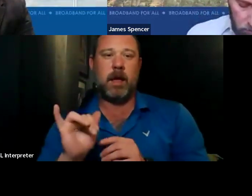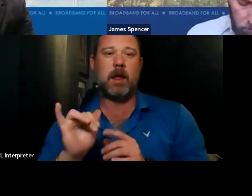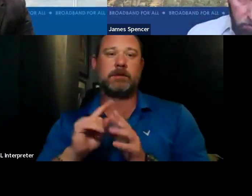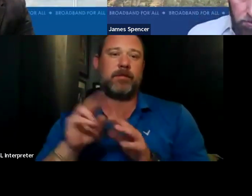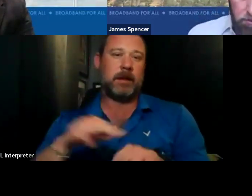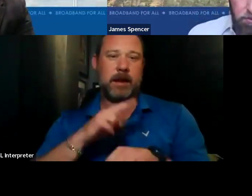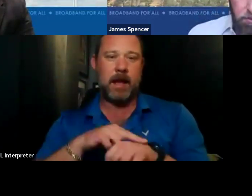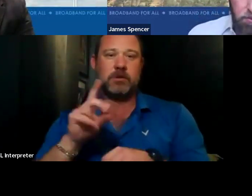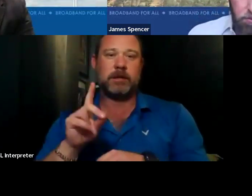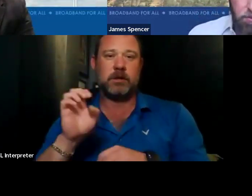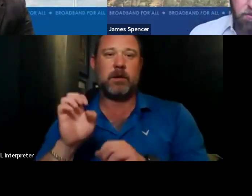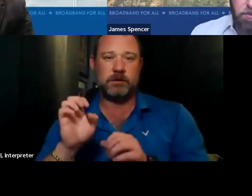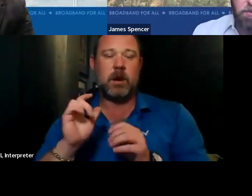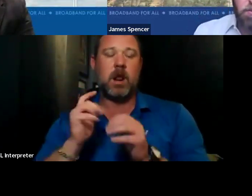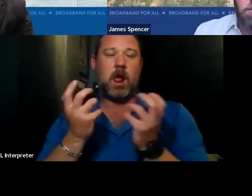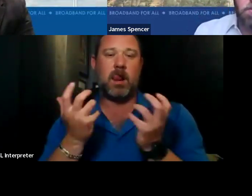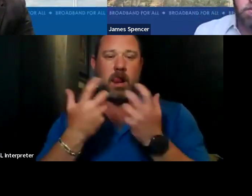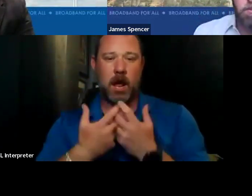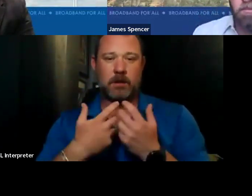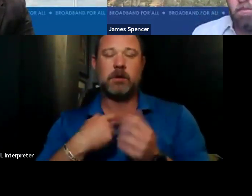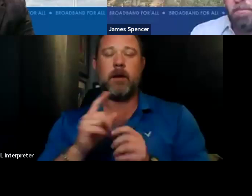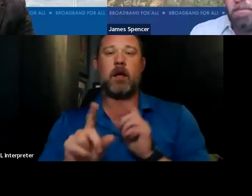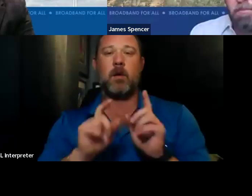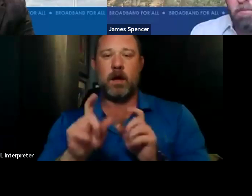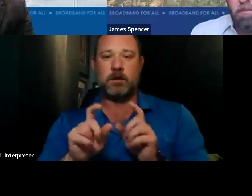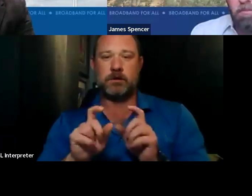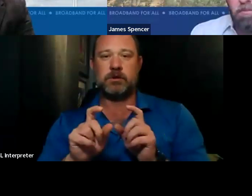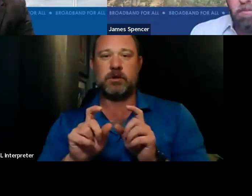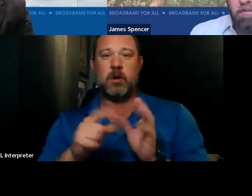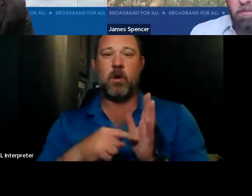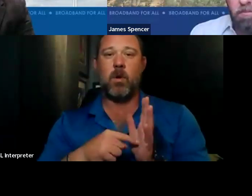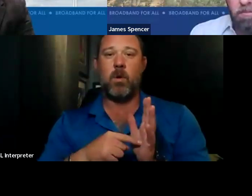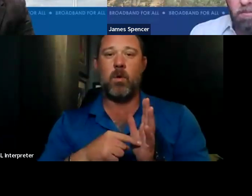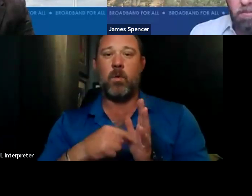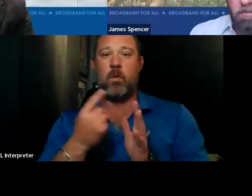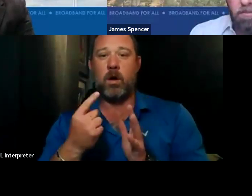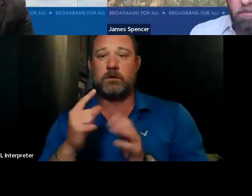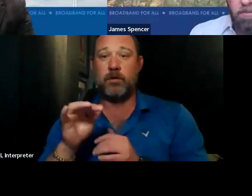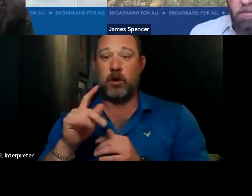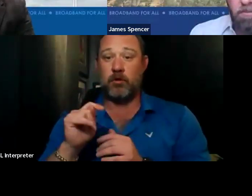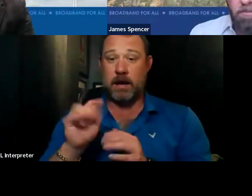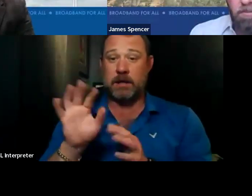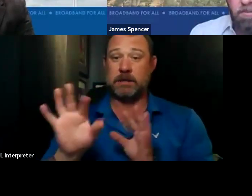Digital Inclusion Alliance. So, my question to you guys is, once the grantees have been selected, do